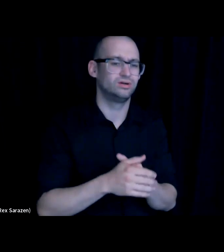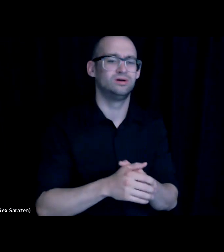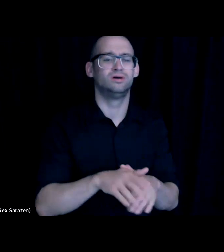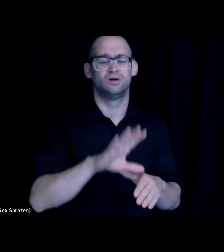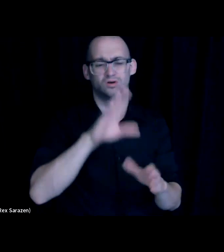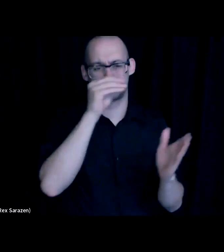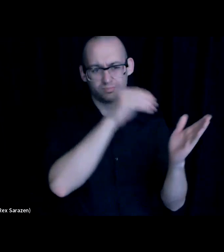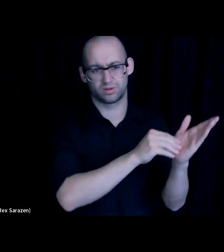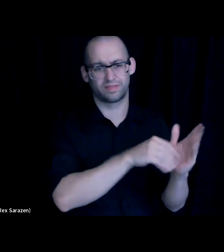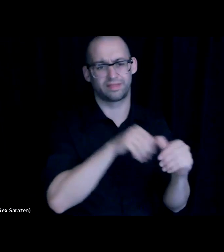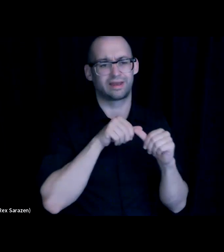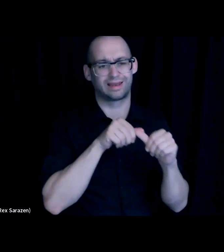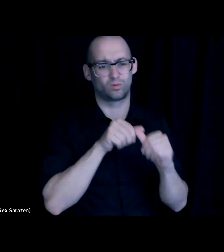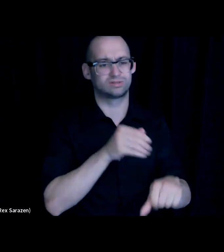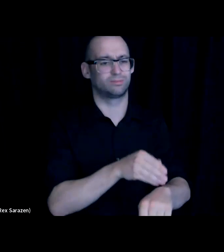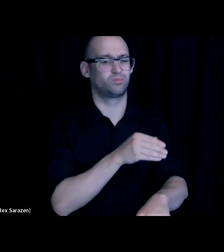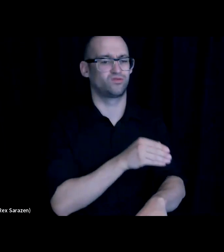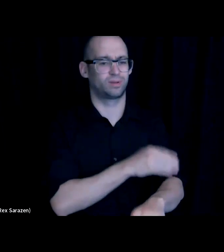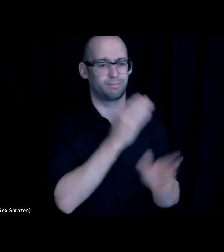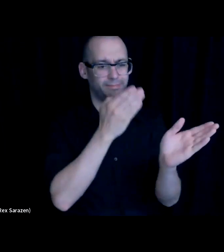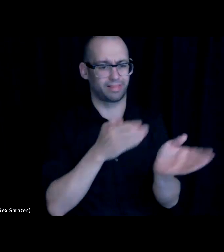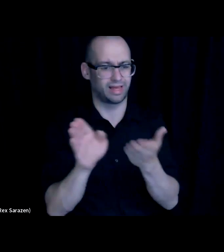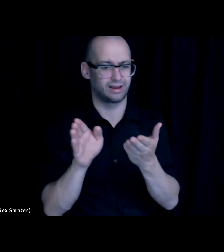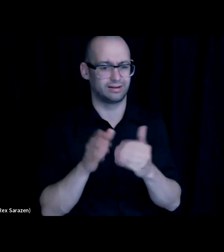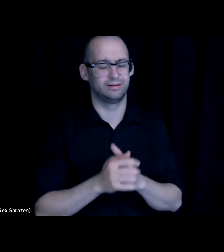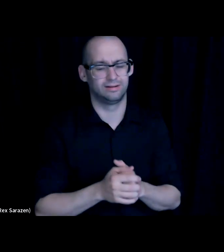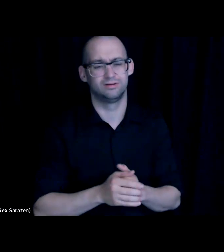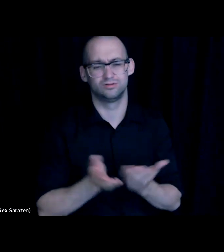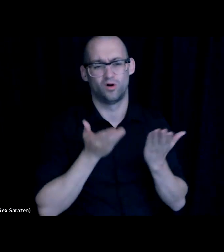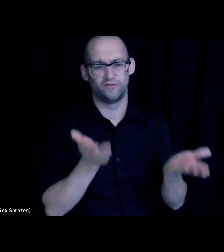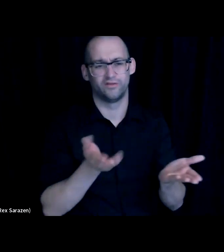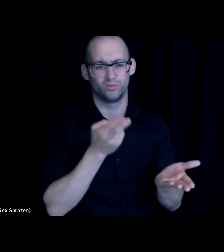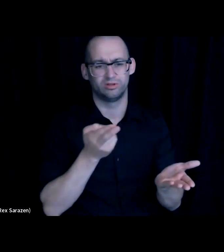able to identify the needs of those teachers, to be able to offer those resources and that